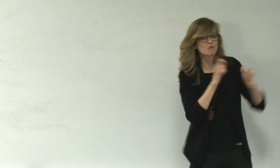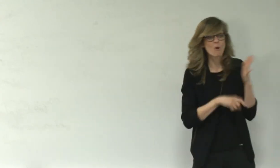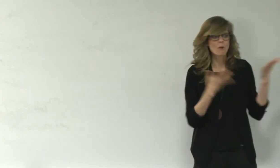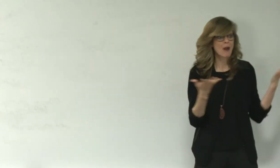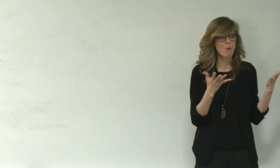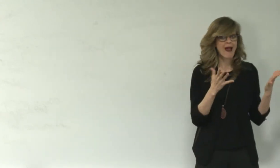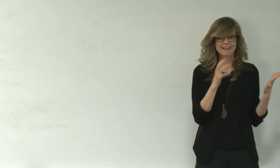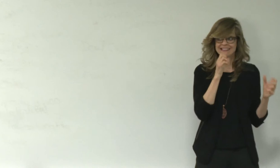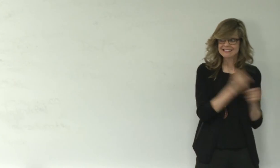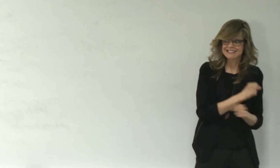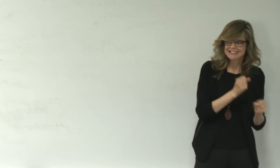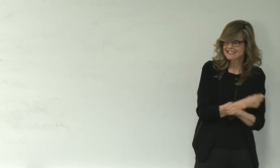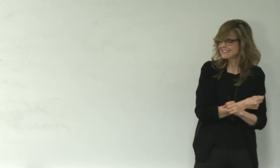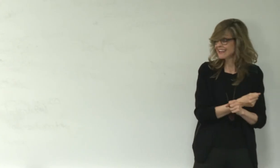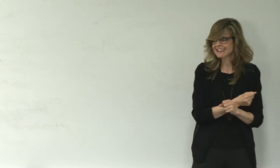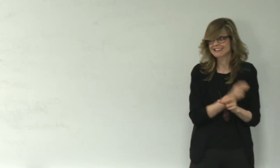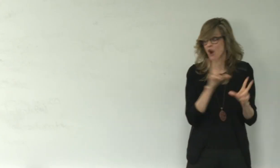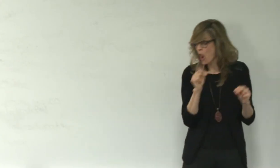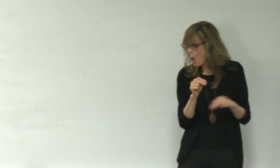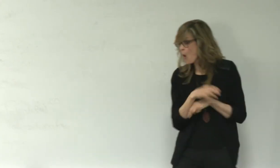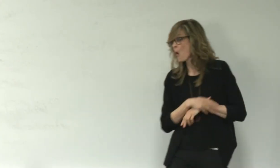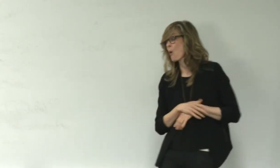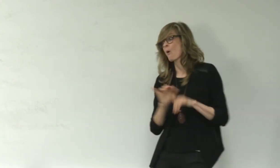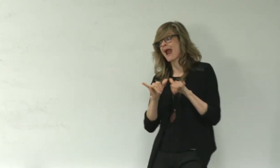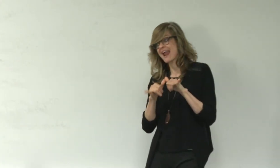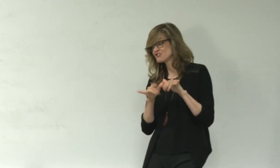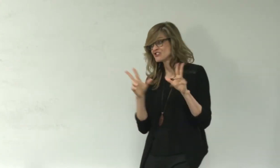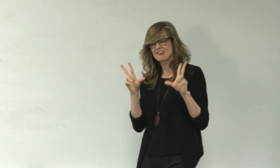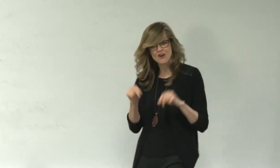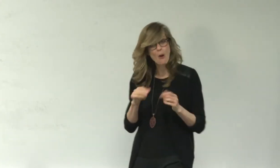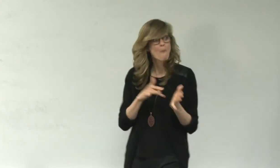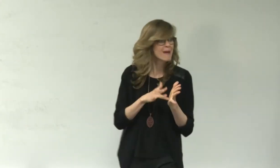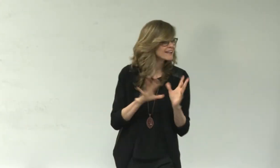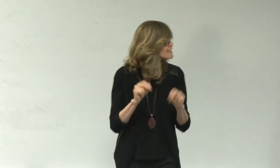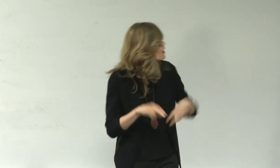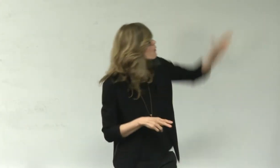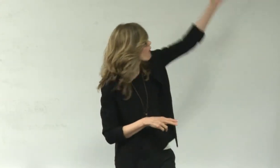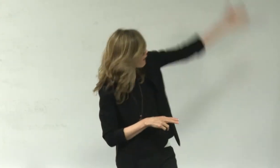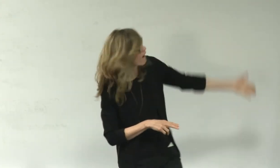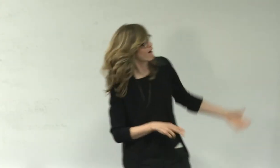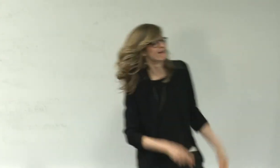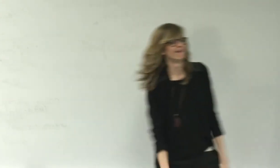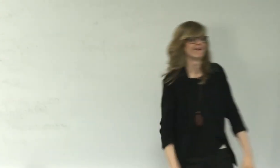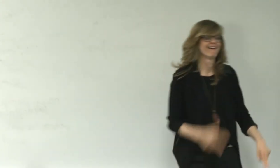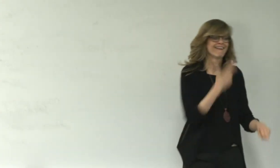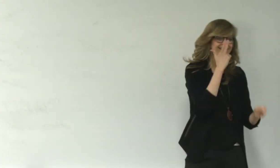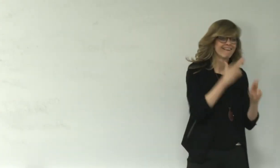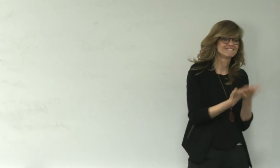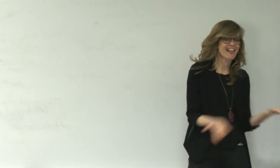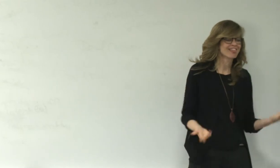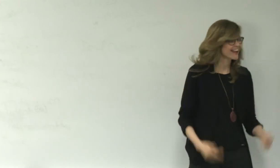AND I WROTE ABOUT THINGS LIKE NOT STATISTICS AND NOT ENGINEERING, BUT THINGS LIKE YOU SEE ON THE SLIDE HERE.